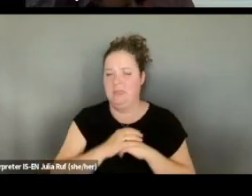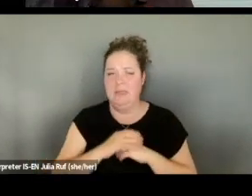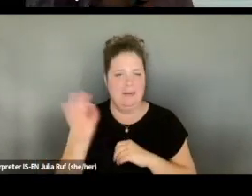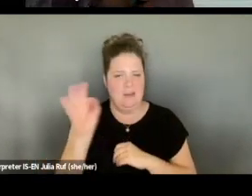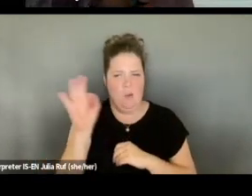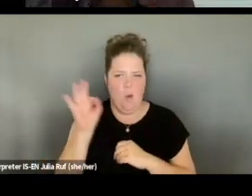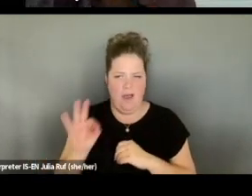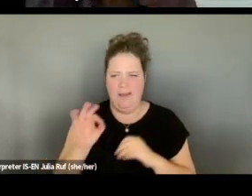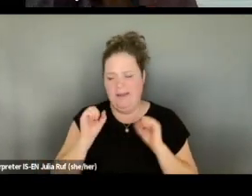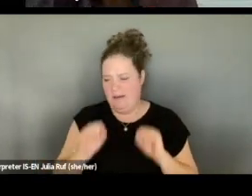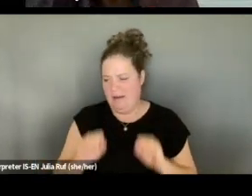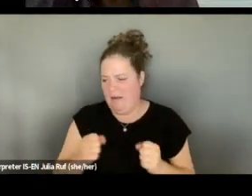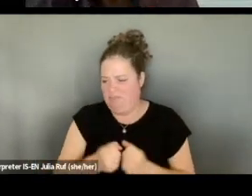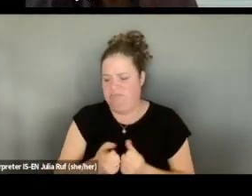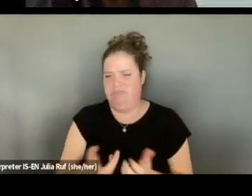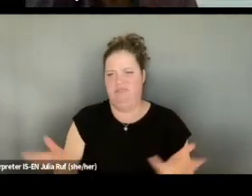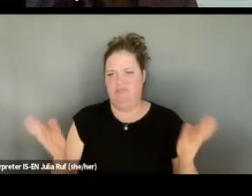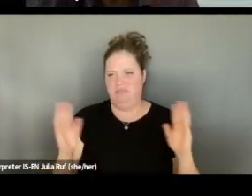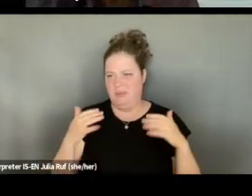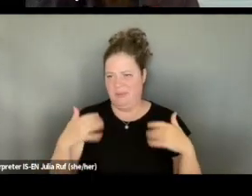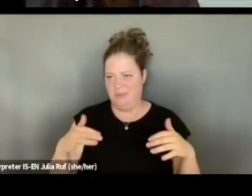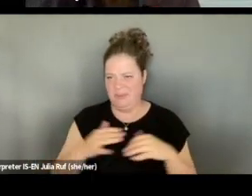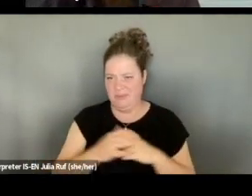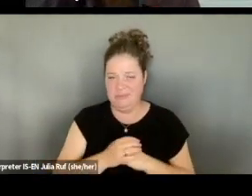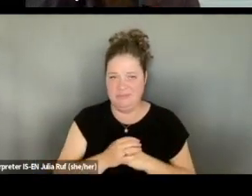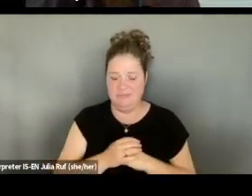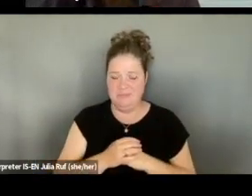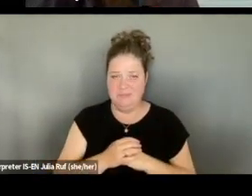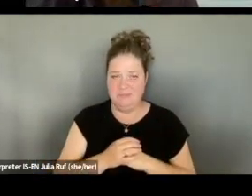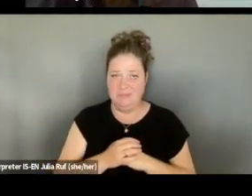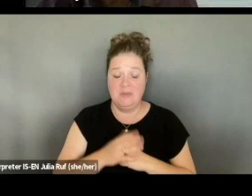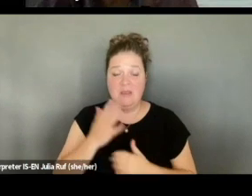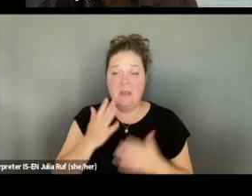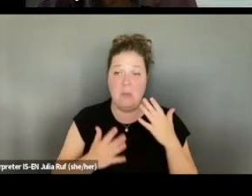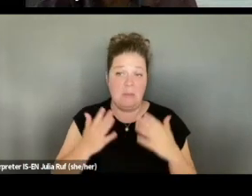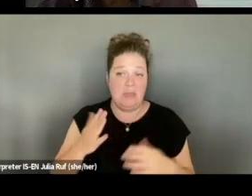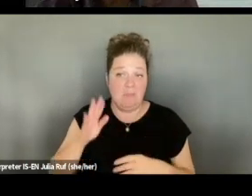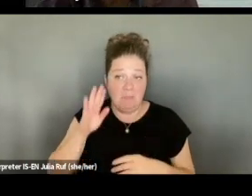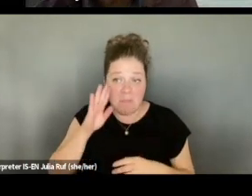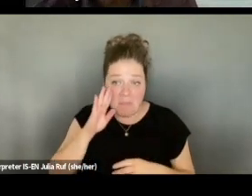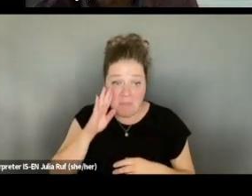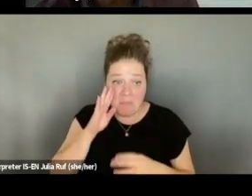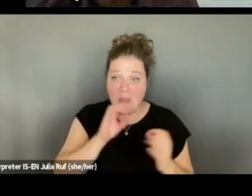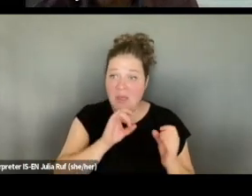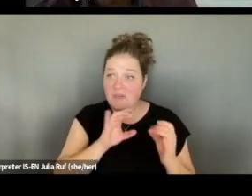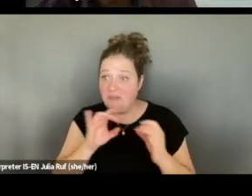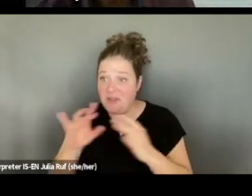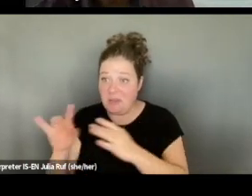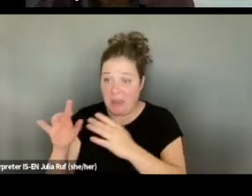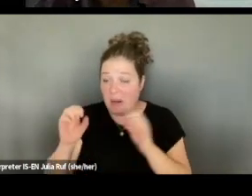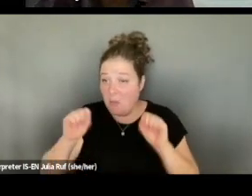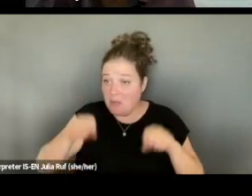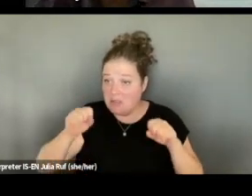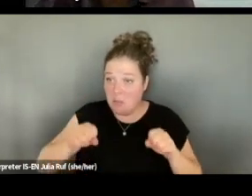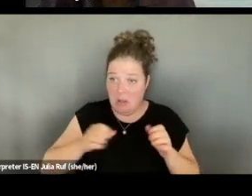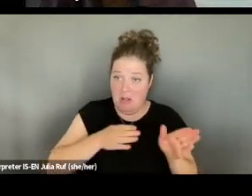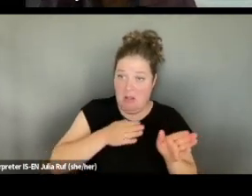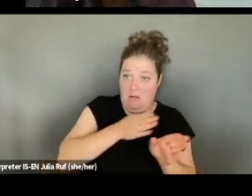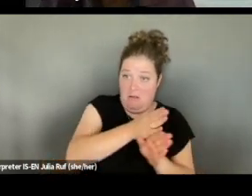found before, there can be many reasons. As I mentioned, maybe you've heard about feedback possibility but you haven't -- when you had an